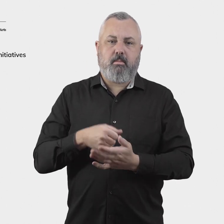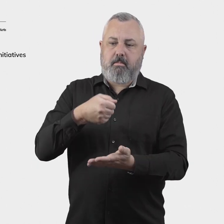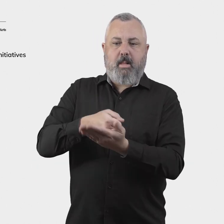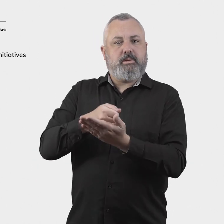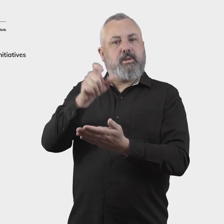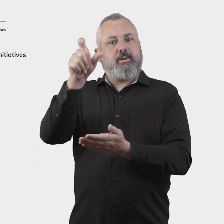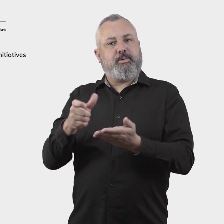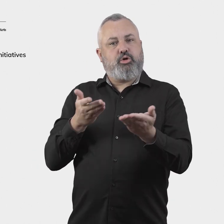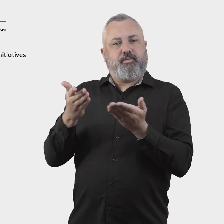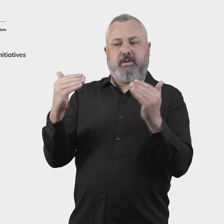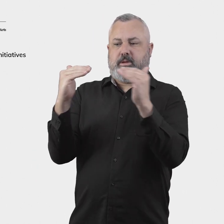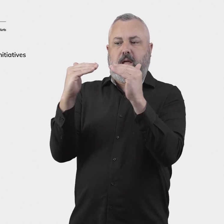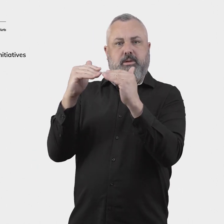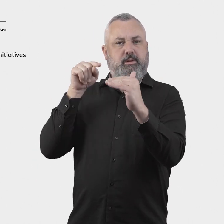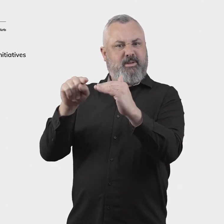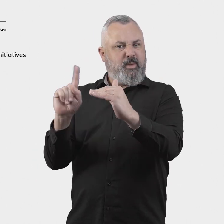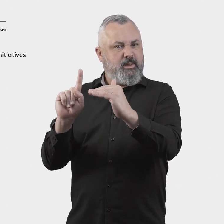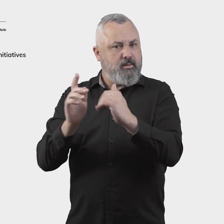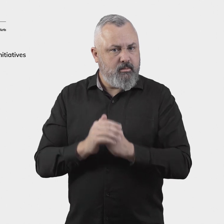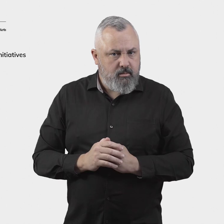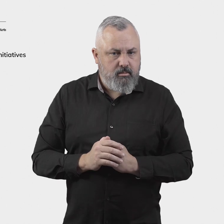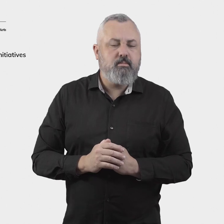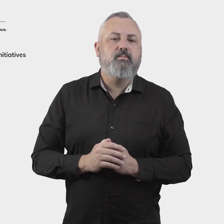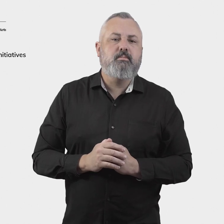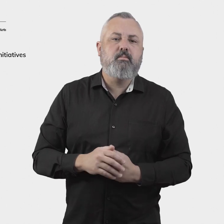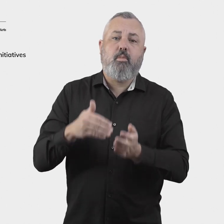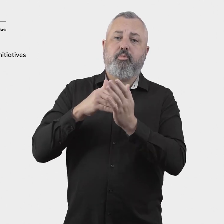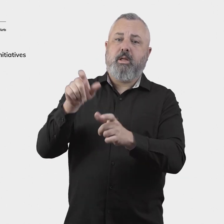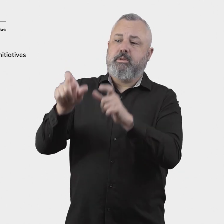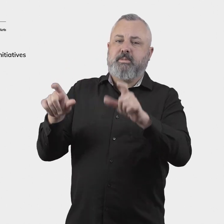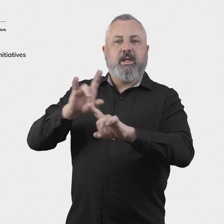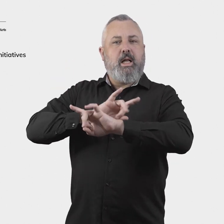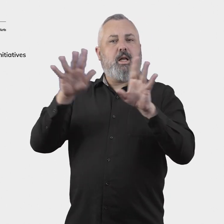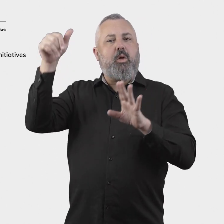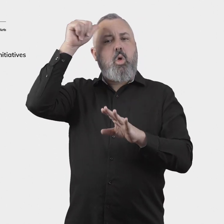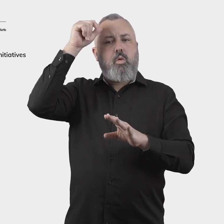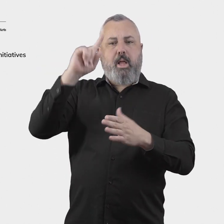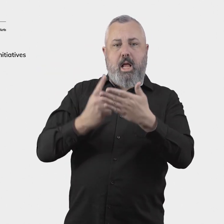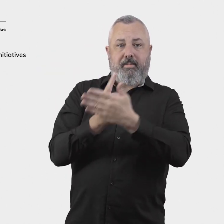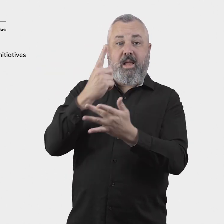The charter will outline minimum customer service levels, give customers greater certainty about what they can expect